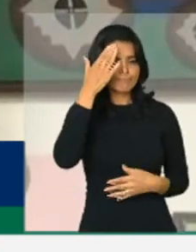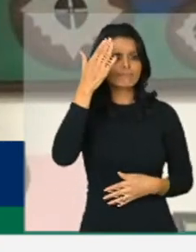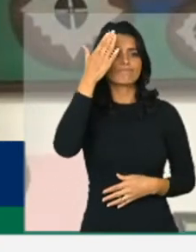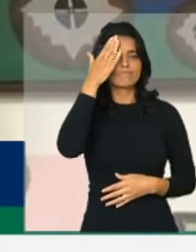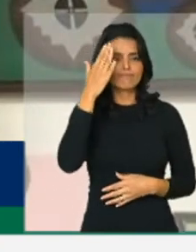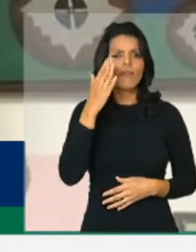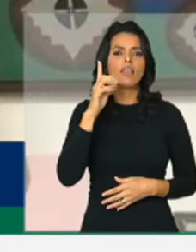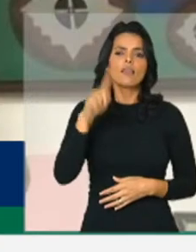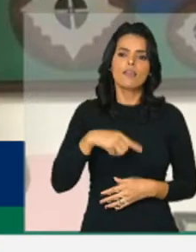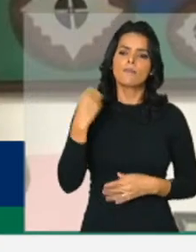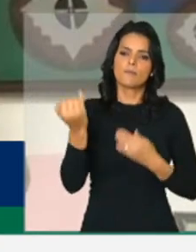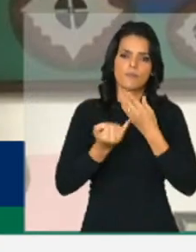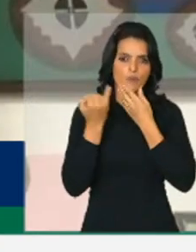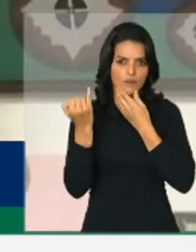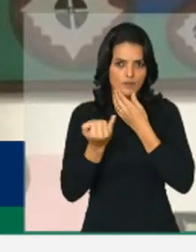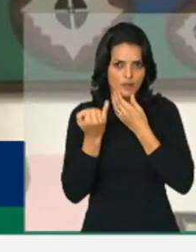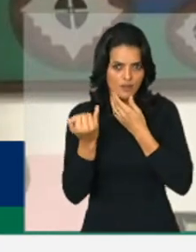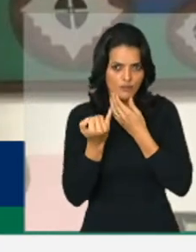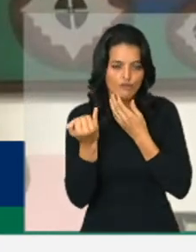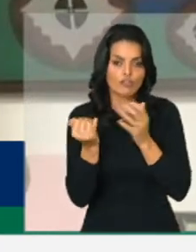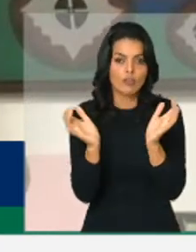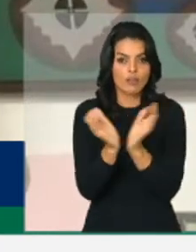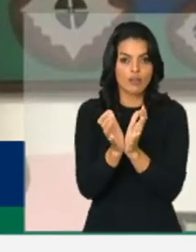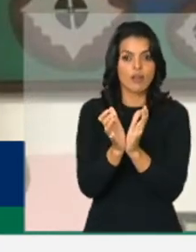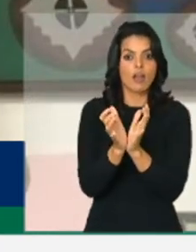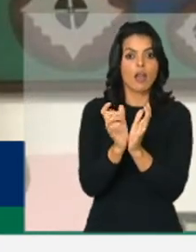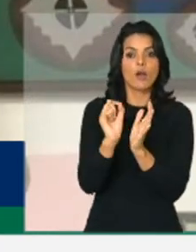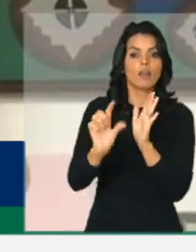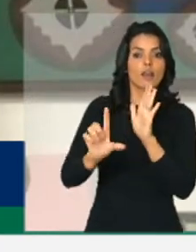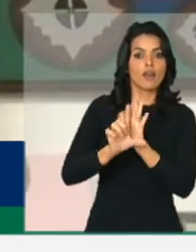A ELA... O REAL ATENDIMENTO NOS SEUS DIREITOS FUI ALTAMENTE PREJUDICADAS TAMBÉM